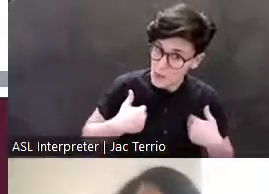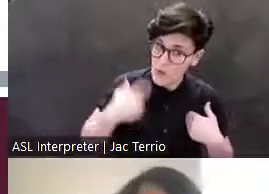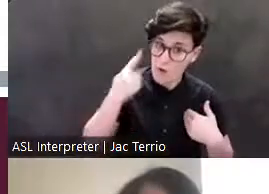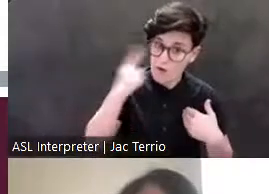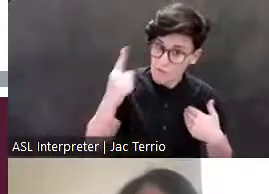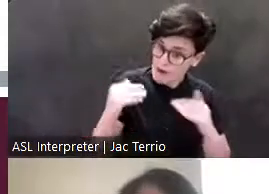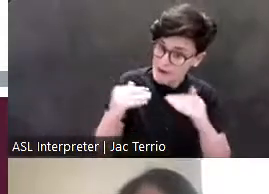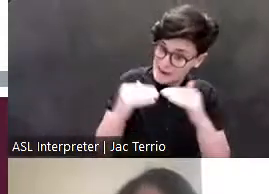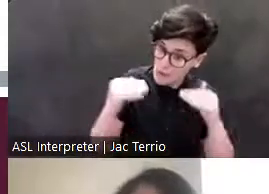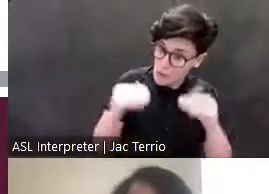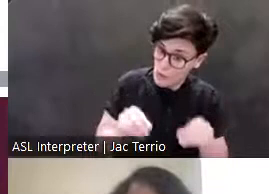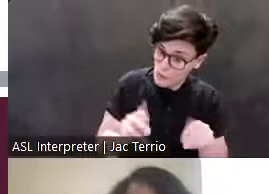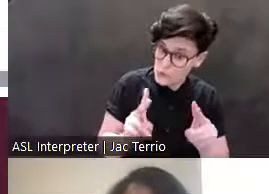in that apartment complex.